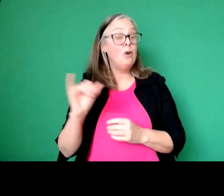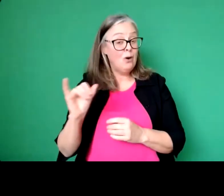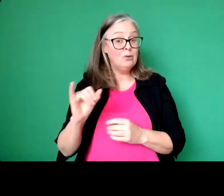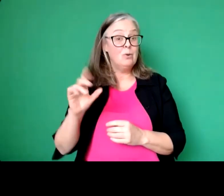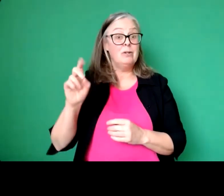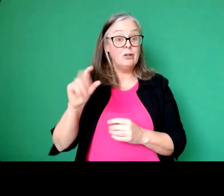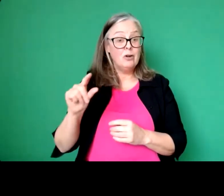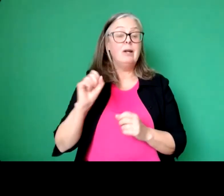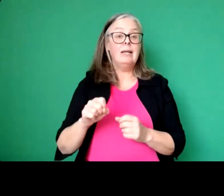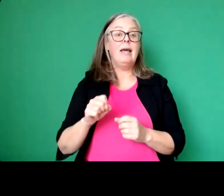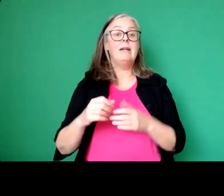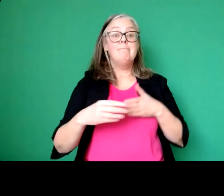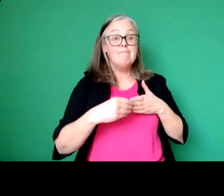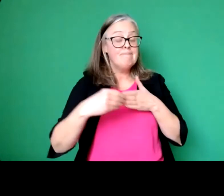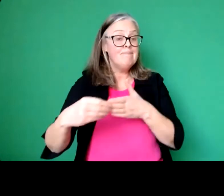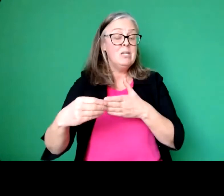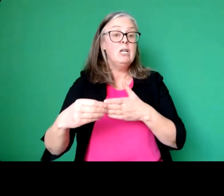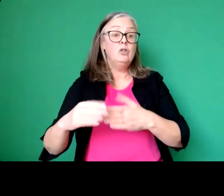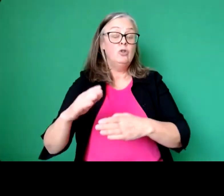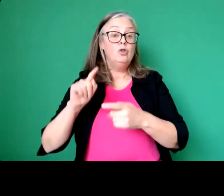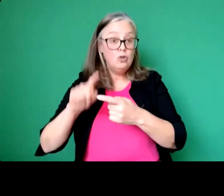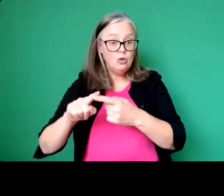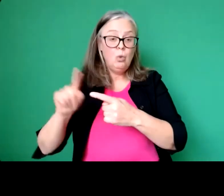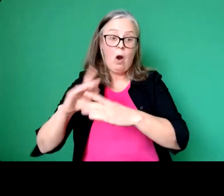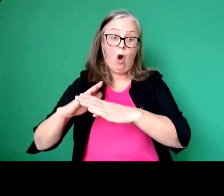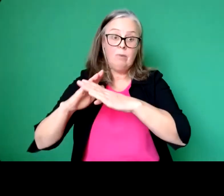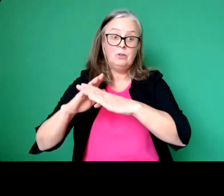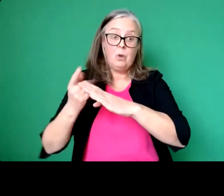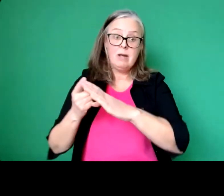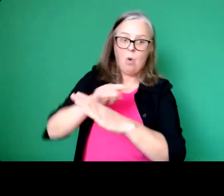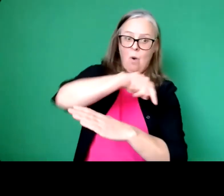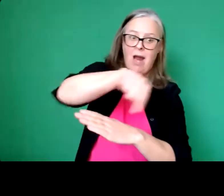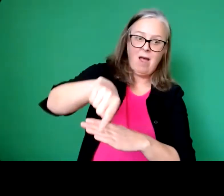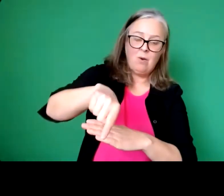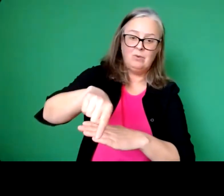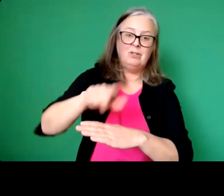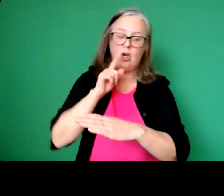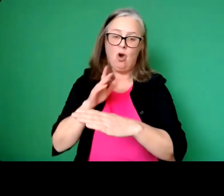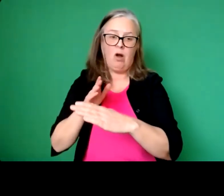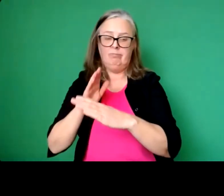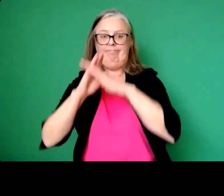and around as opposed to into them which is still an effective way of detecting things in